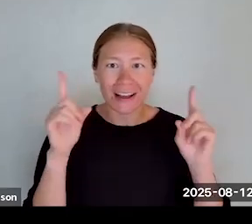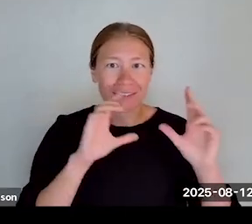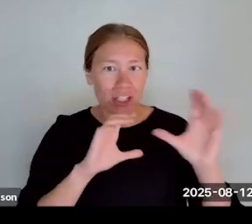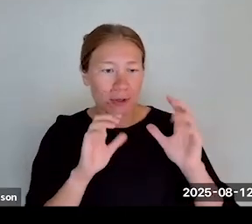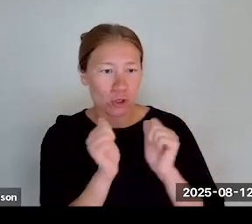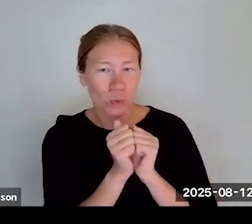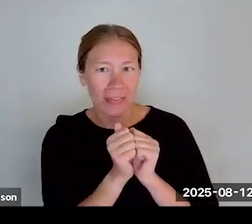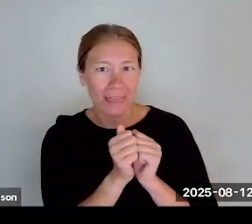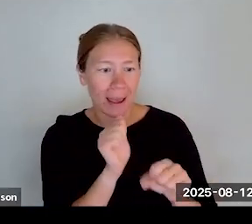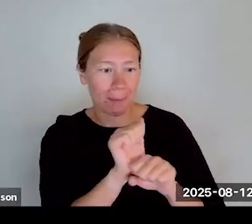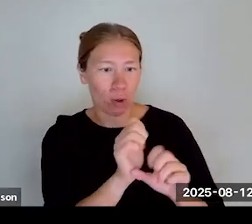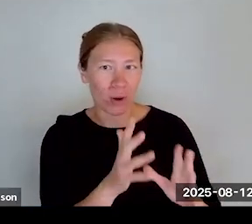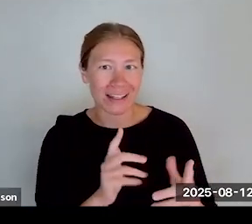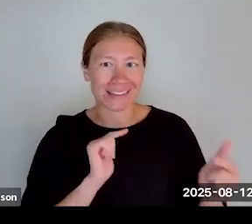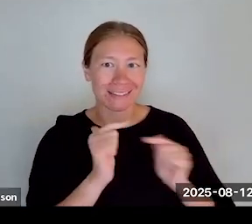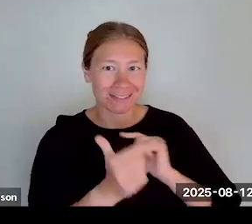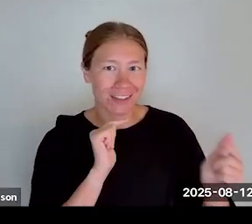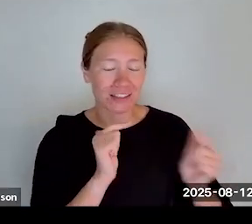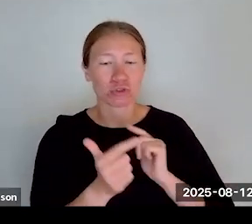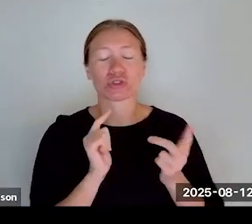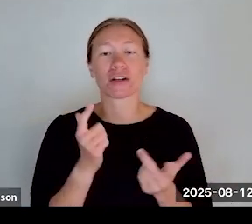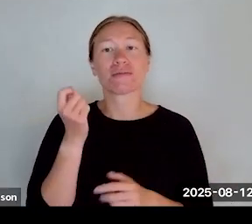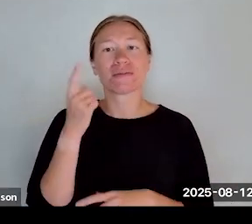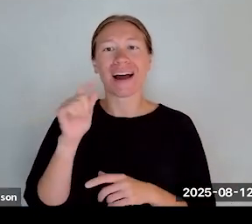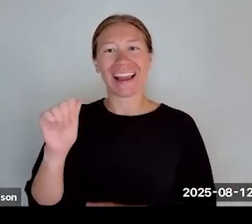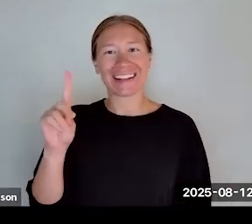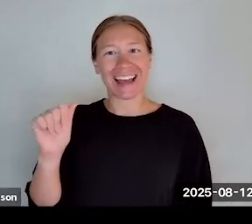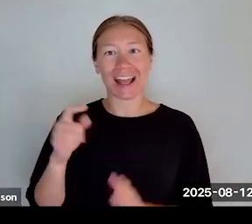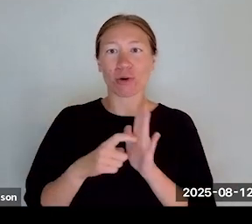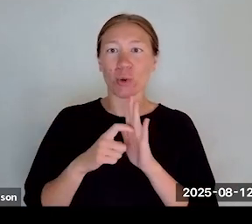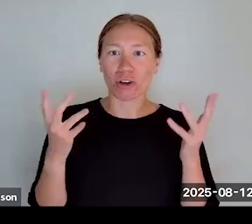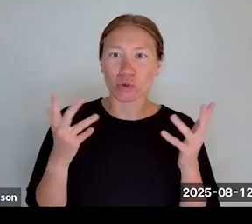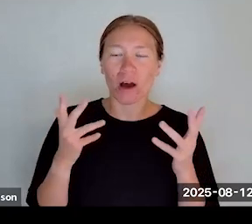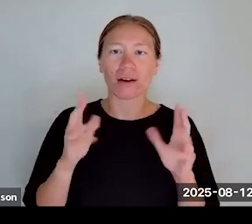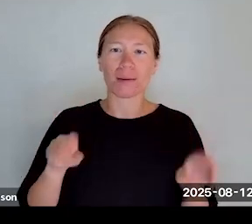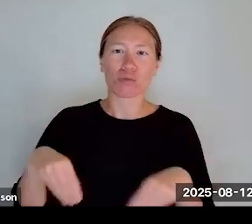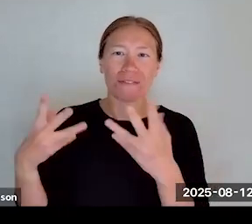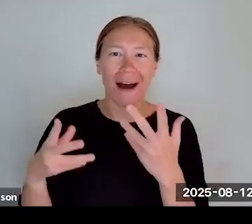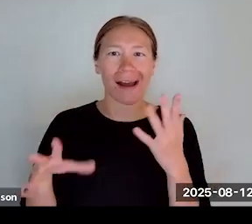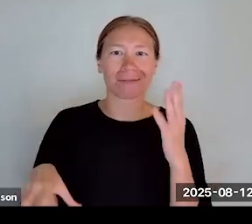The ADA does require entities to provide auxiliary aids to assist with meaningful understanding